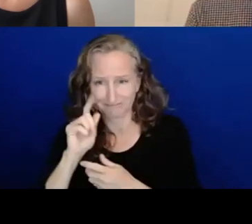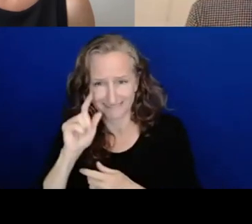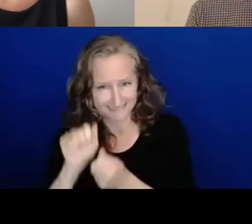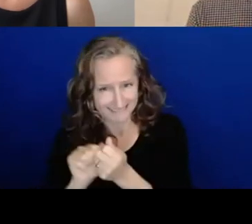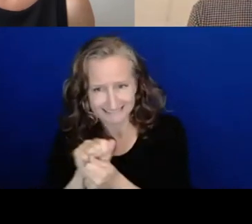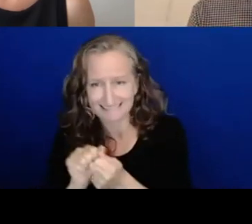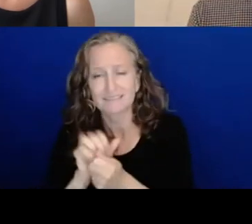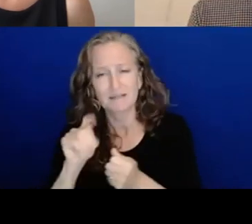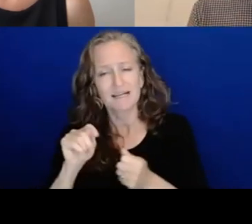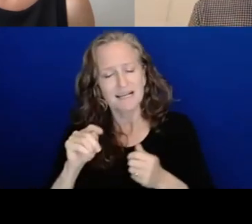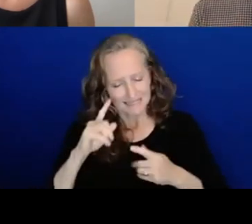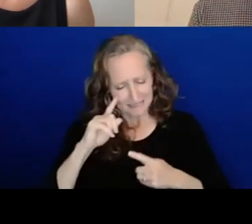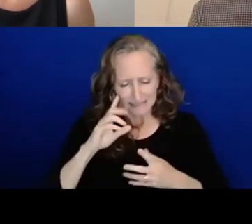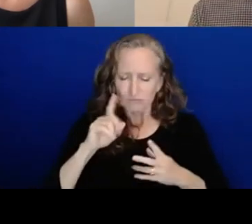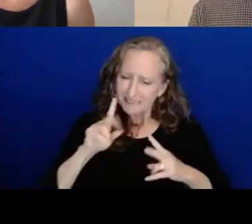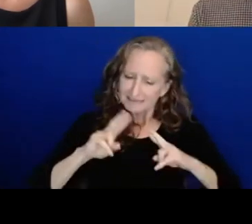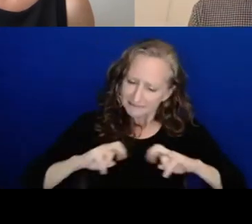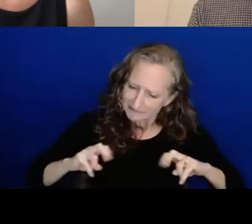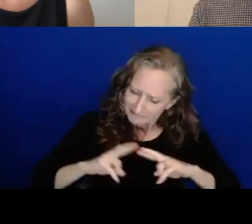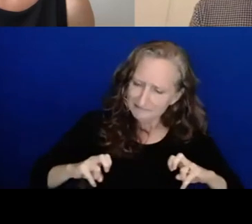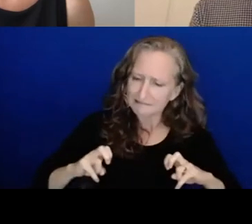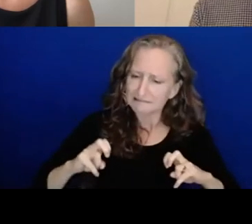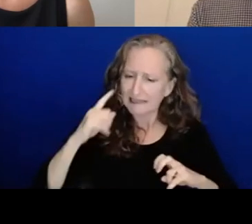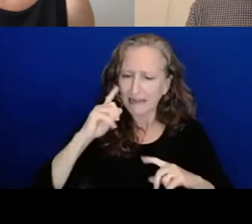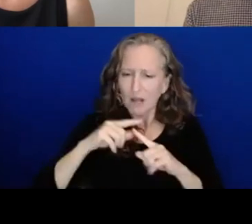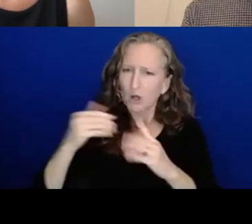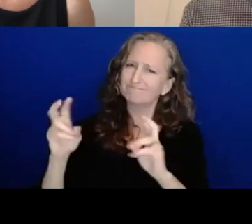that new normal look like. And that piece is exciting. It's also terrifying, if I'm